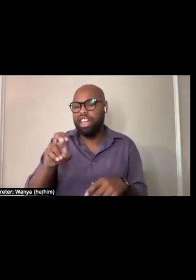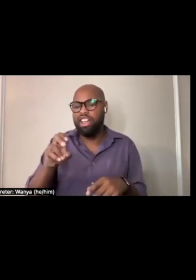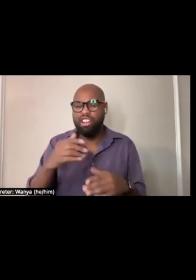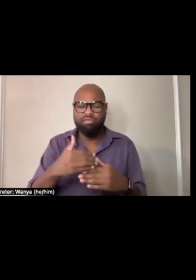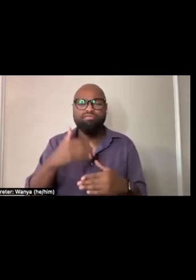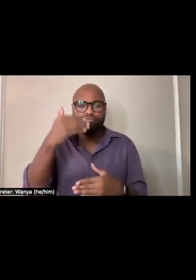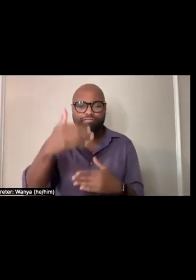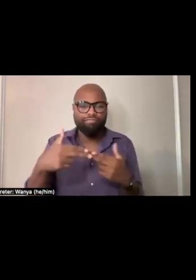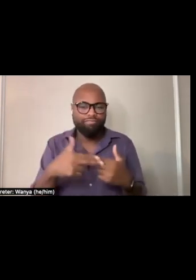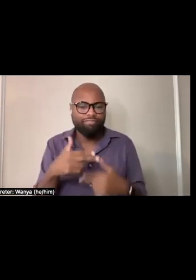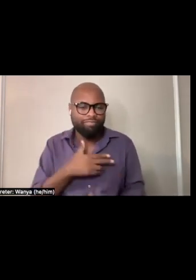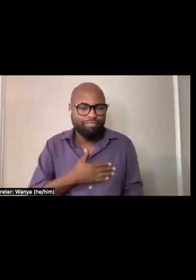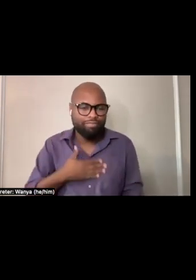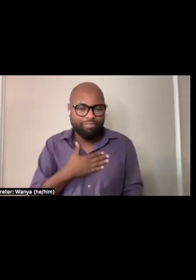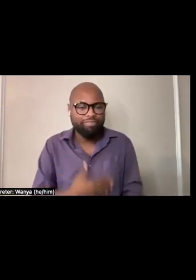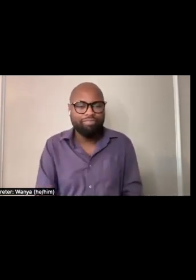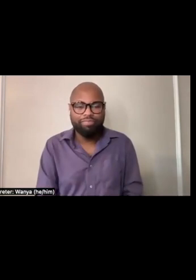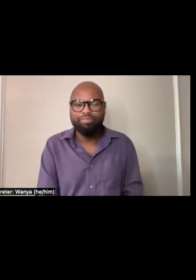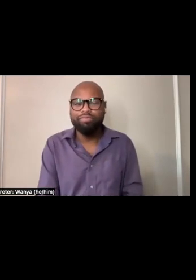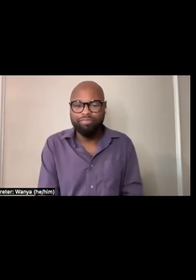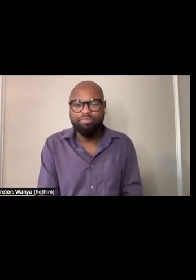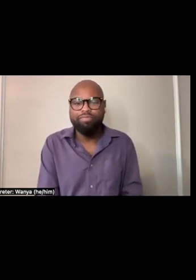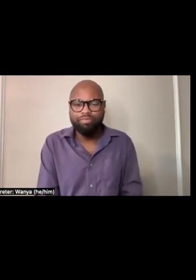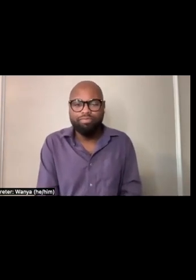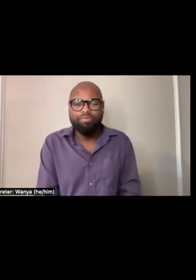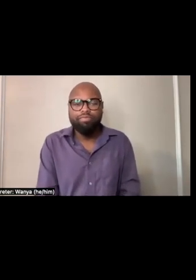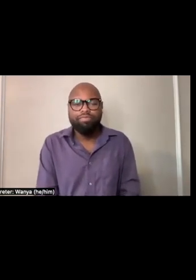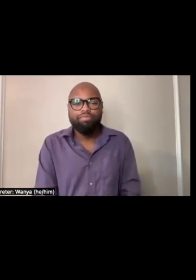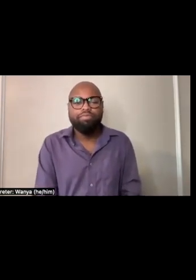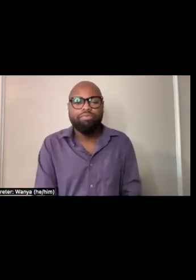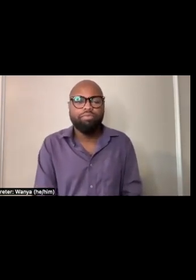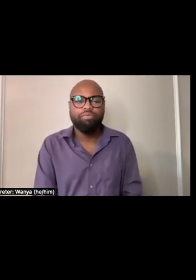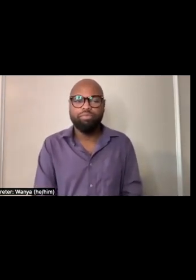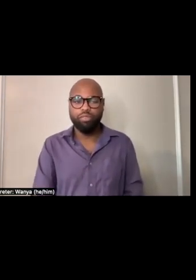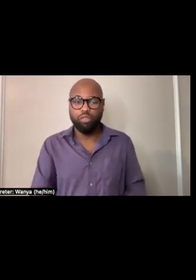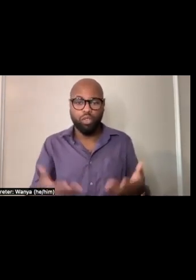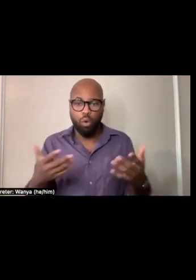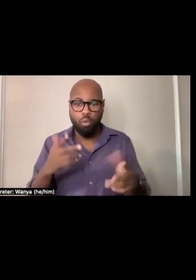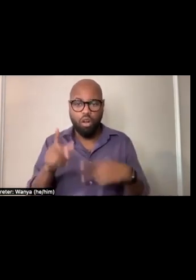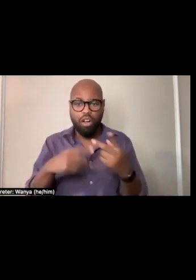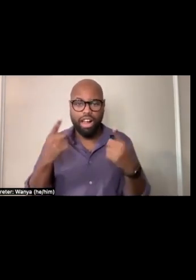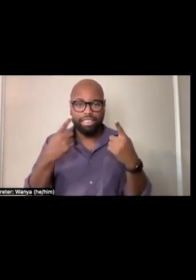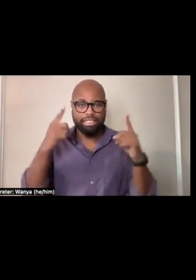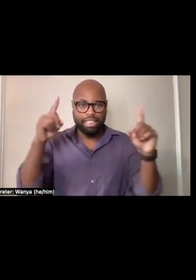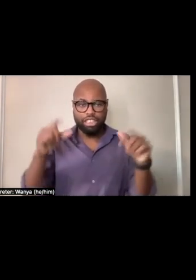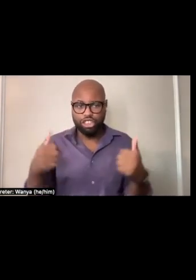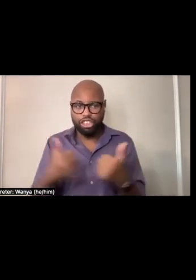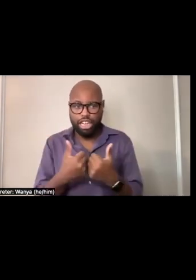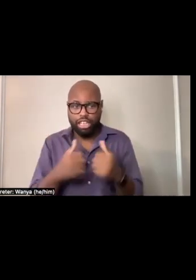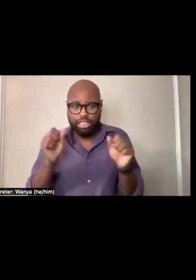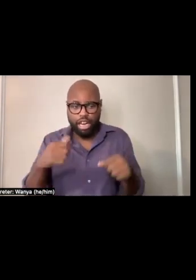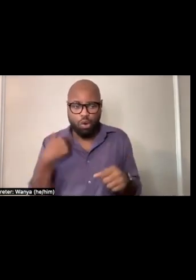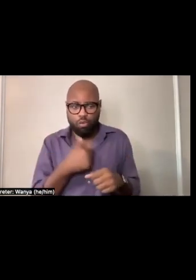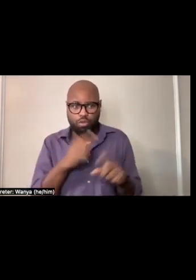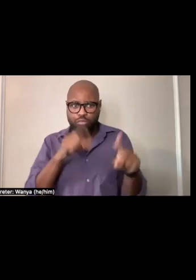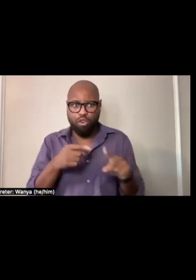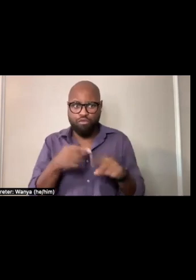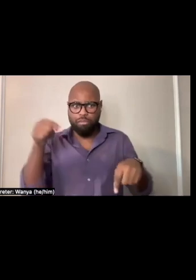So what's, what kind of successes and challenges can we report from this program?